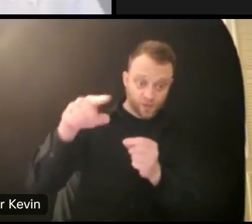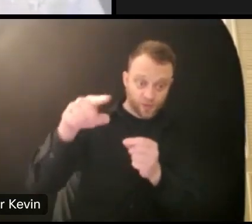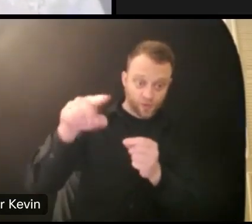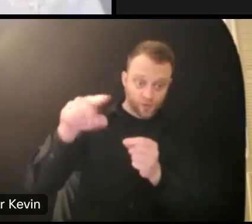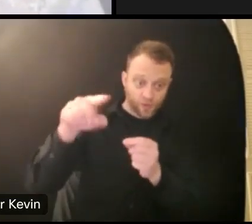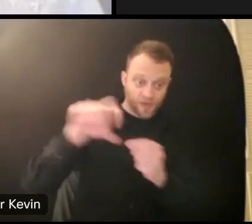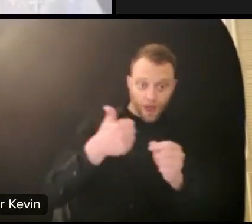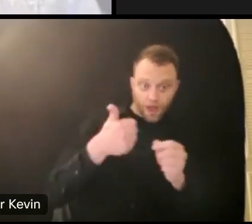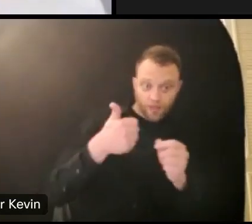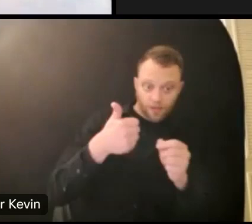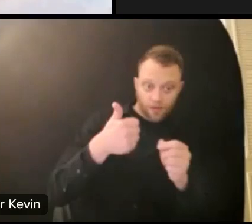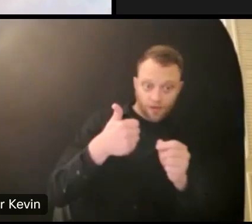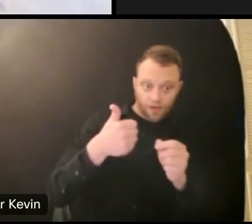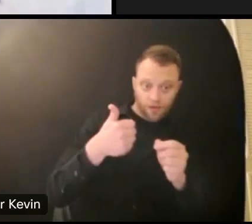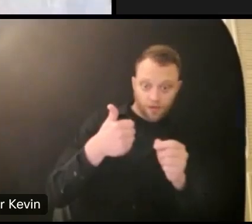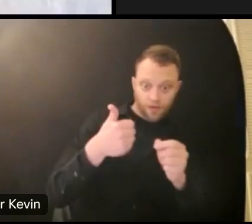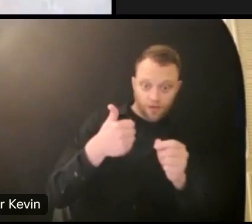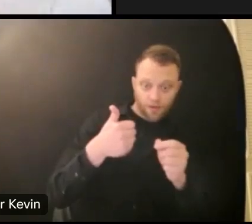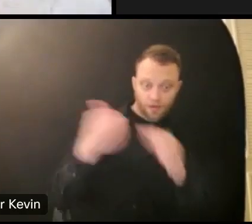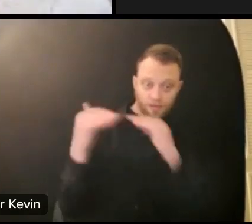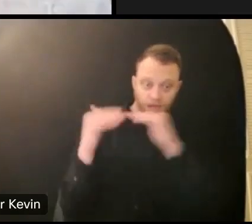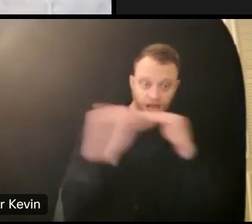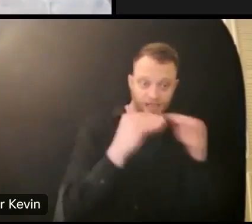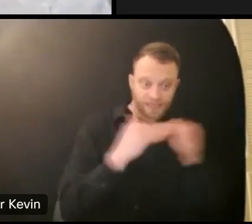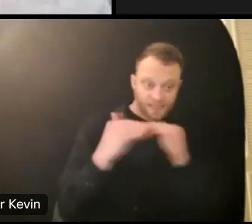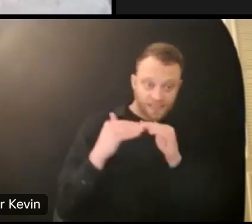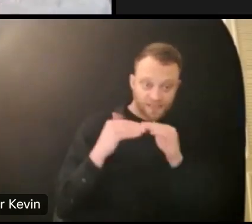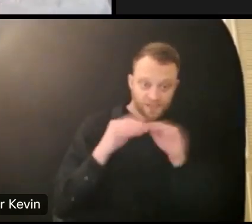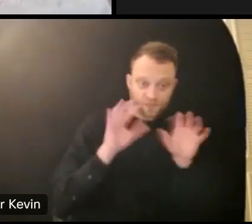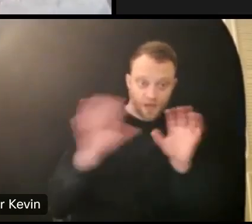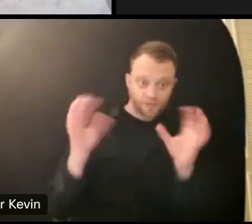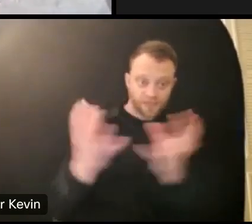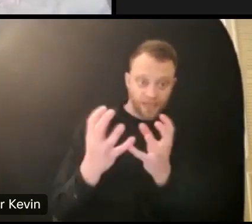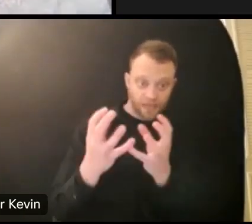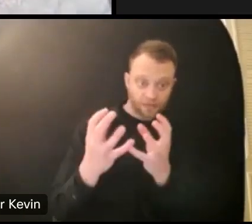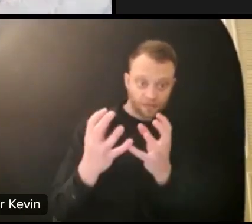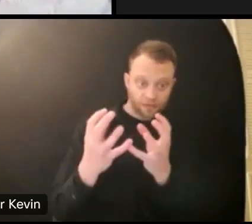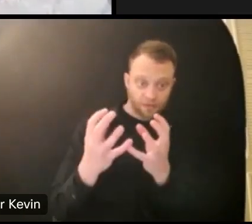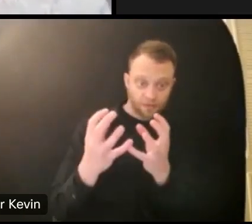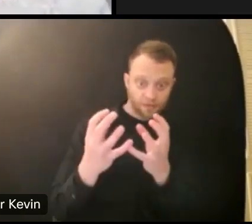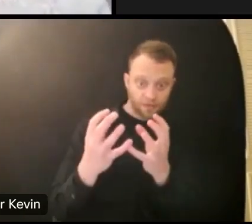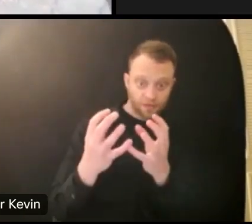we're talking about - colleagues, you help me here - we're talking about six Commissions. Of the six